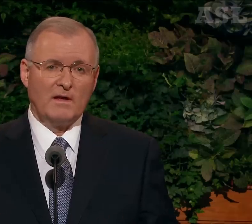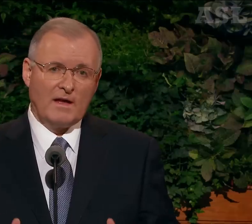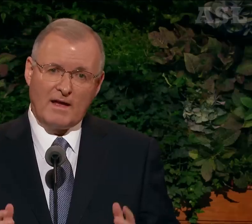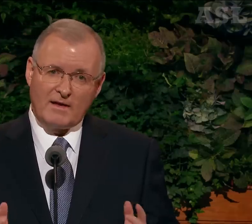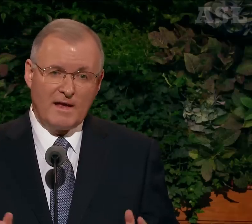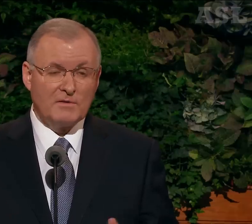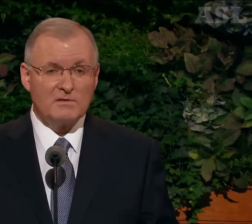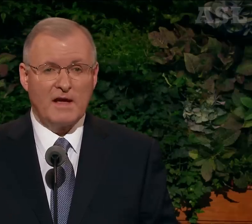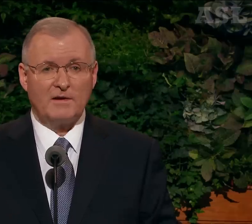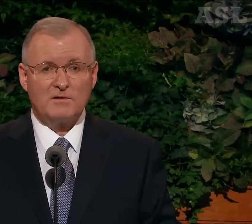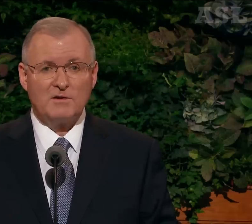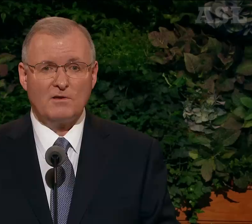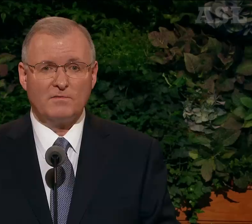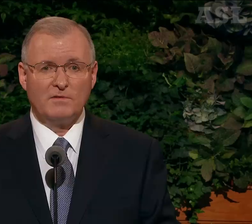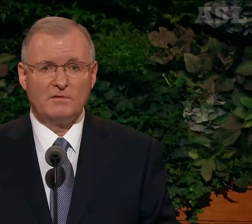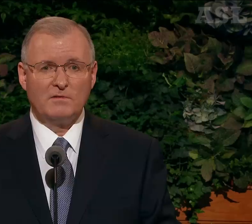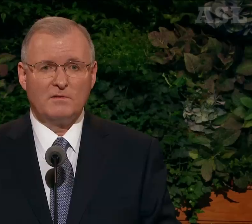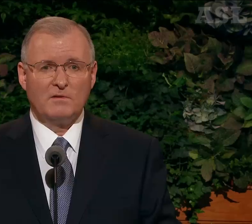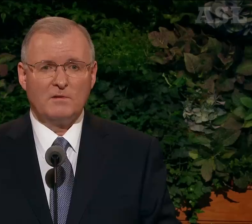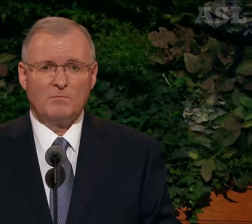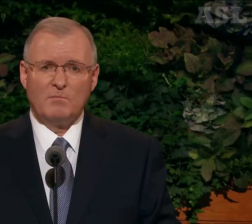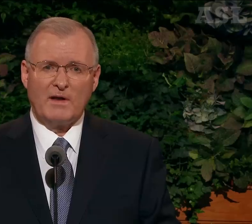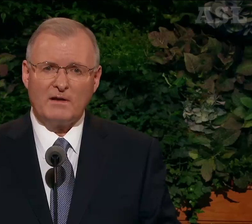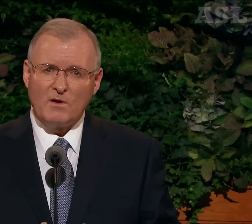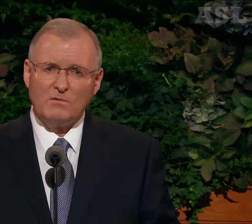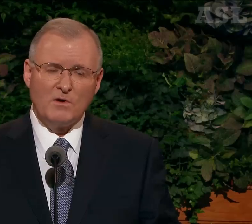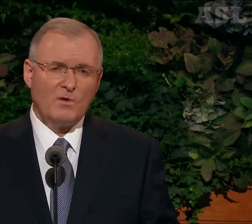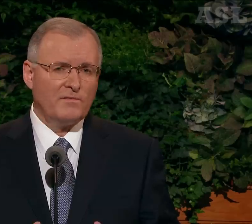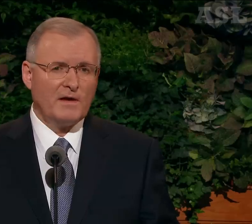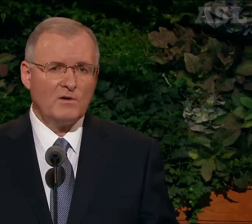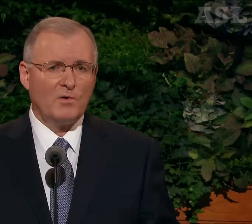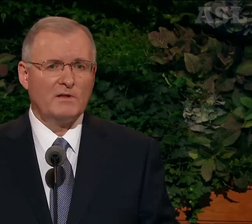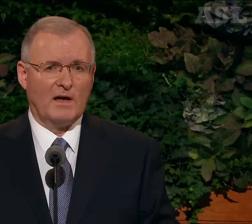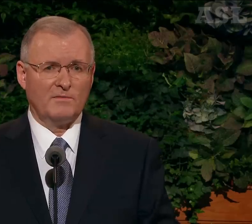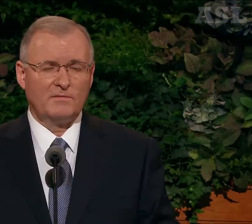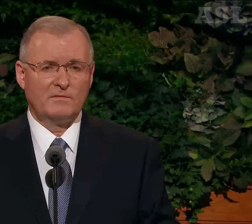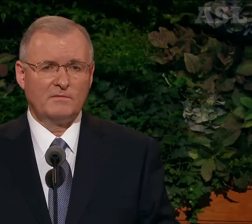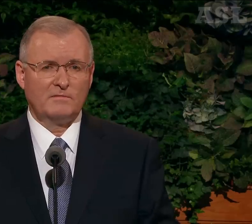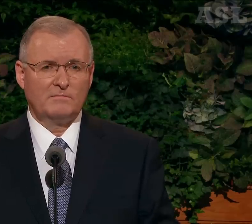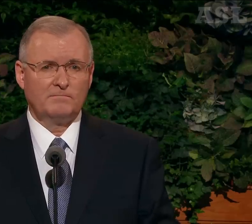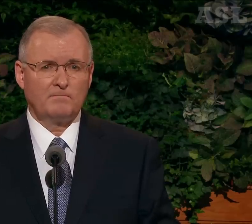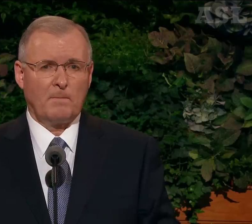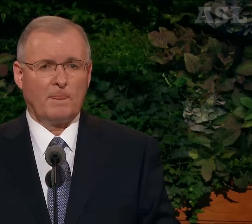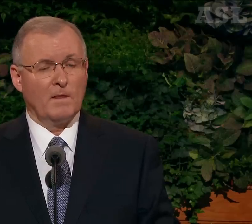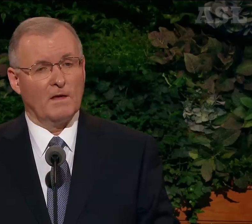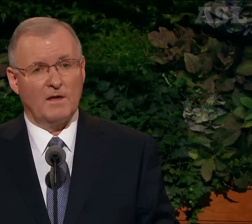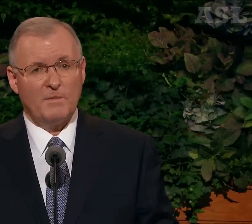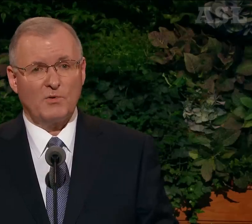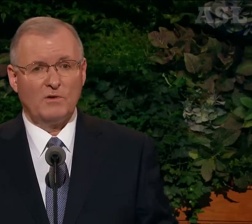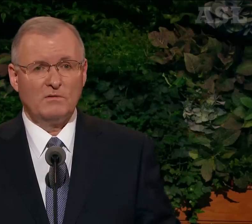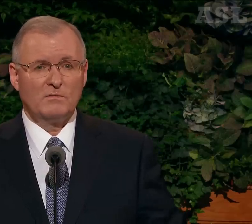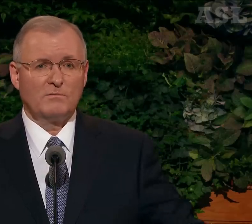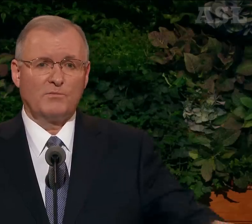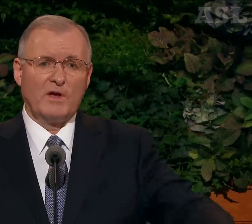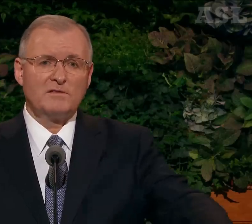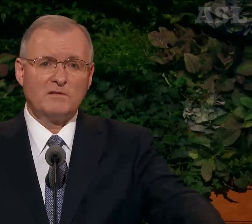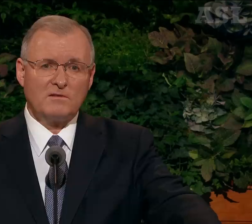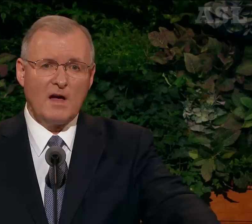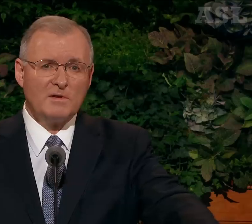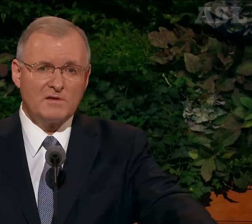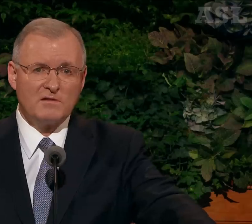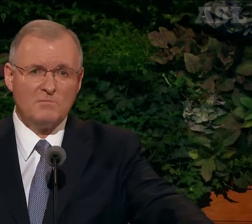SAY, "I AM NOW WORTHY AND HAVE A